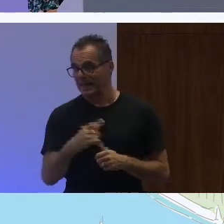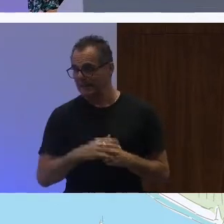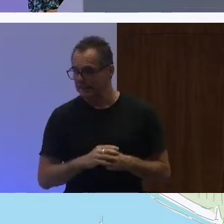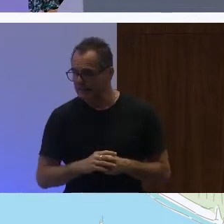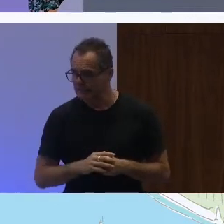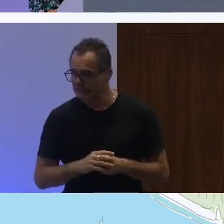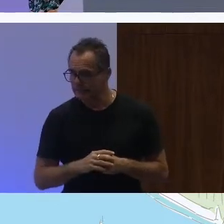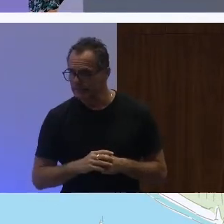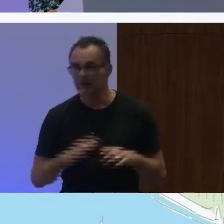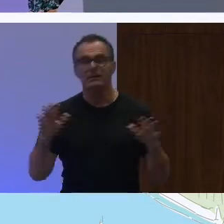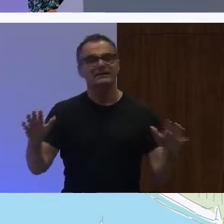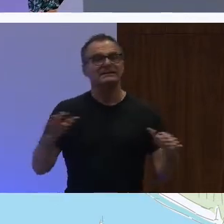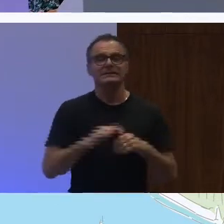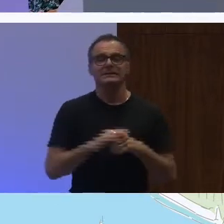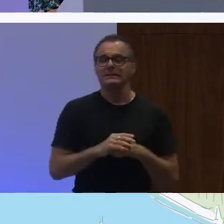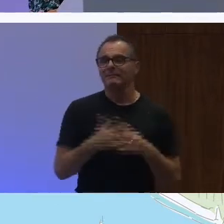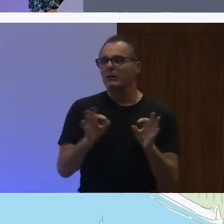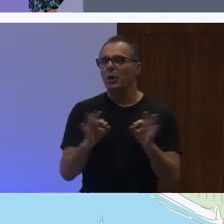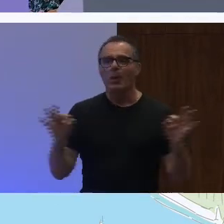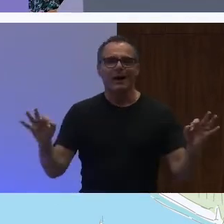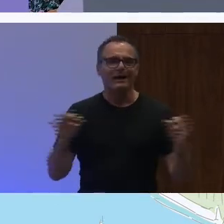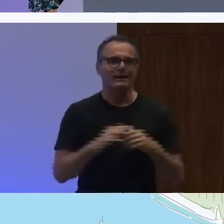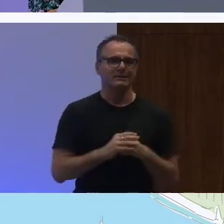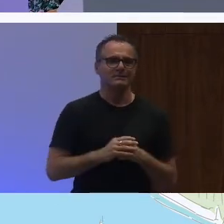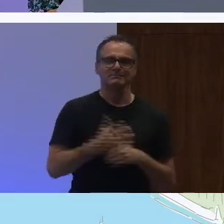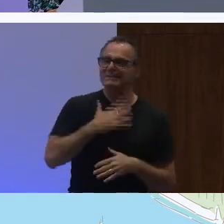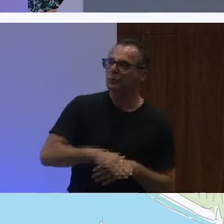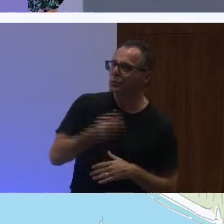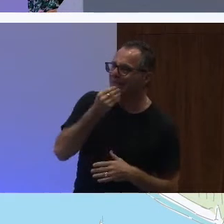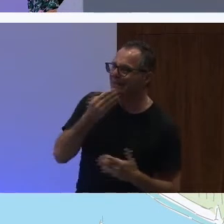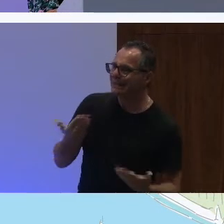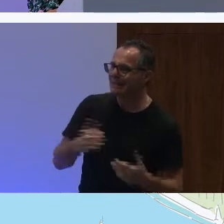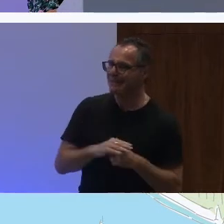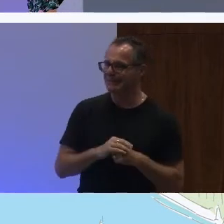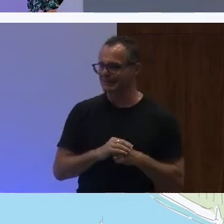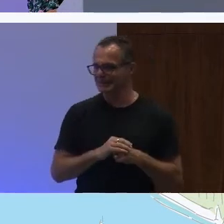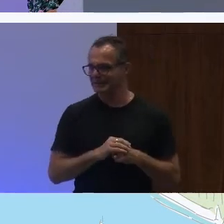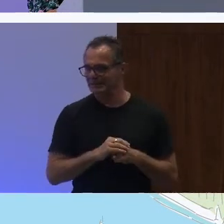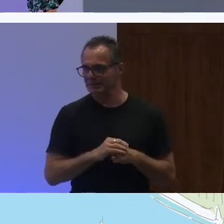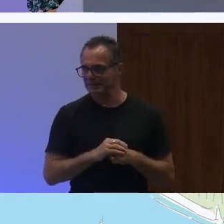just quiet, subdued and quiet and doesn't have any appetite, and then he’ll go to bed and have a good sleep, and then wakes up